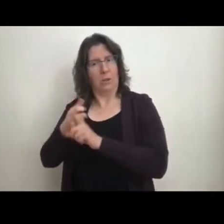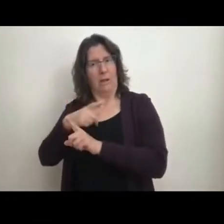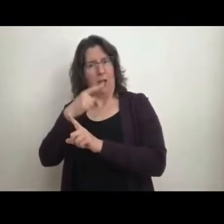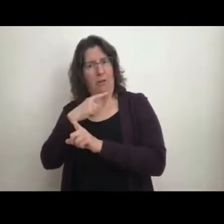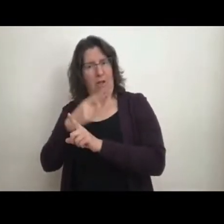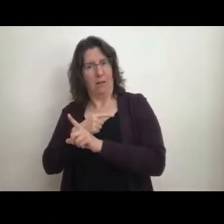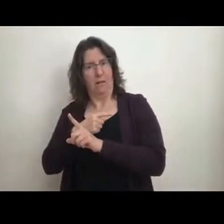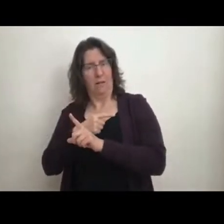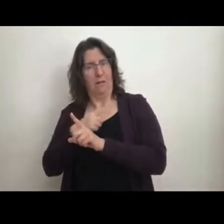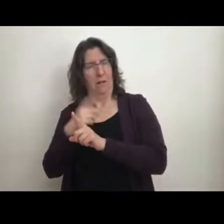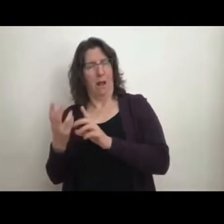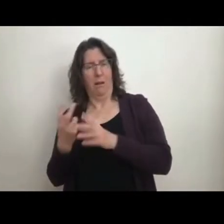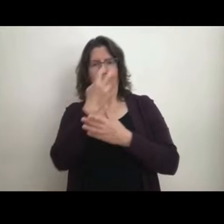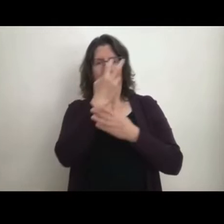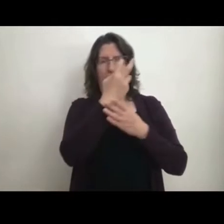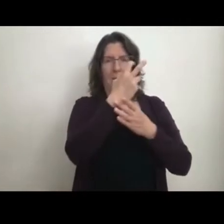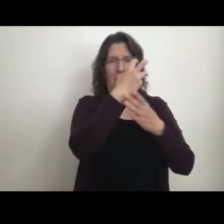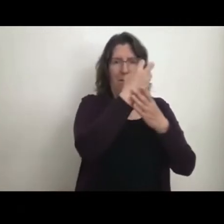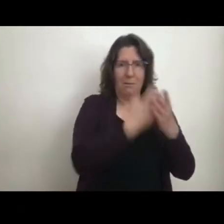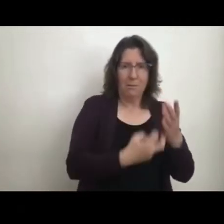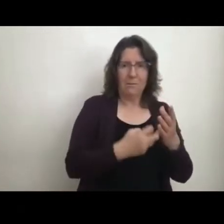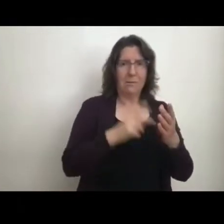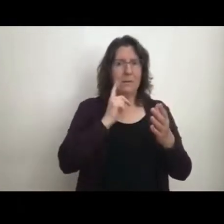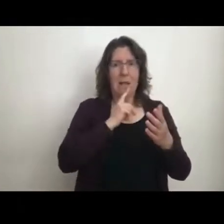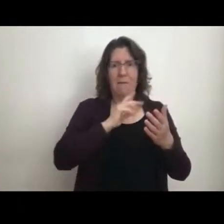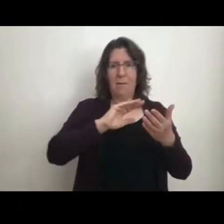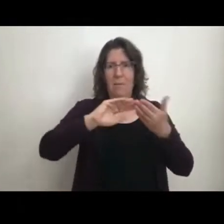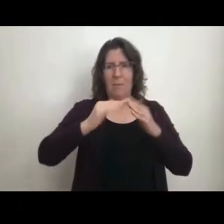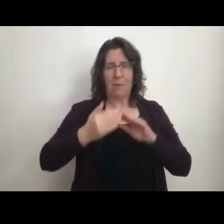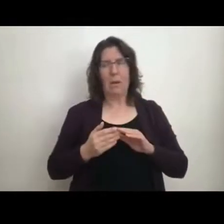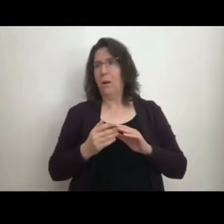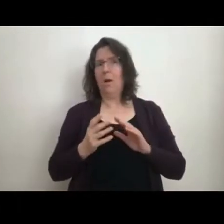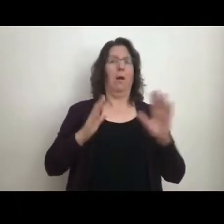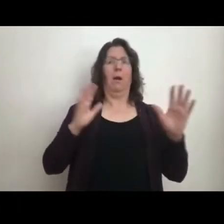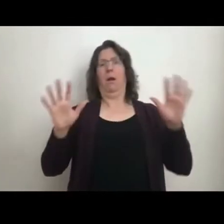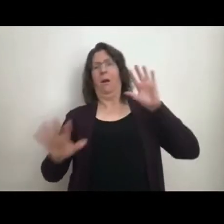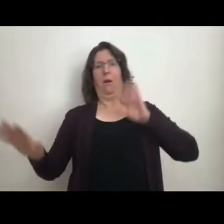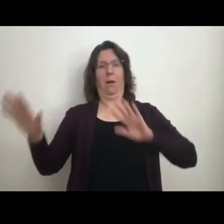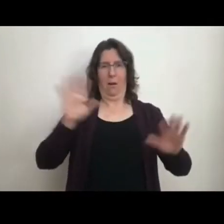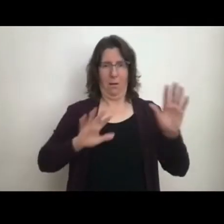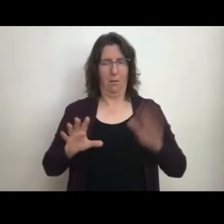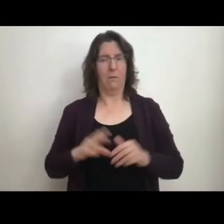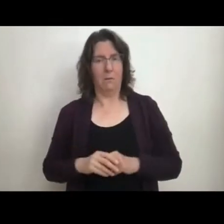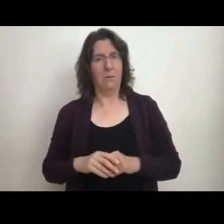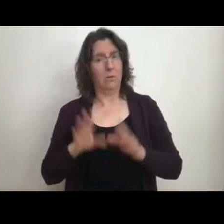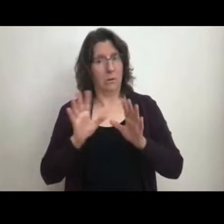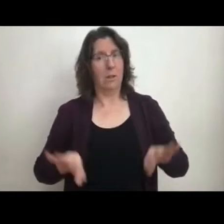She learned a ton! But as a hearing person it was more challenging to be immersed in a deaf environment than she thought it would be.